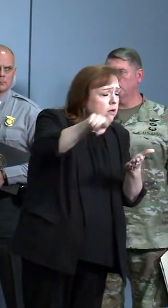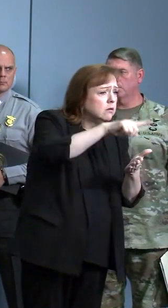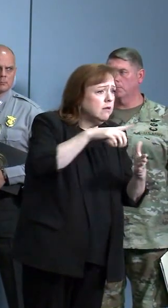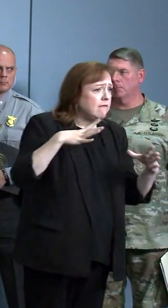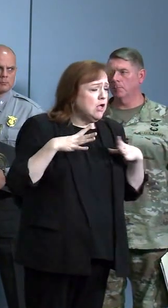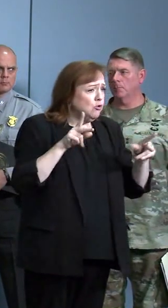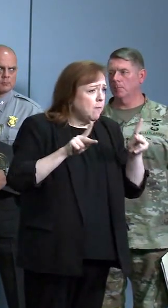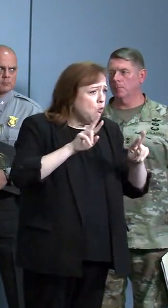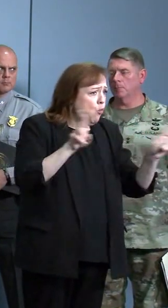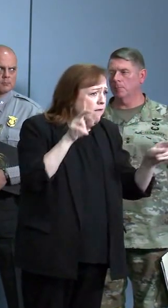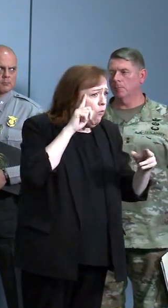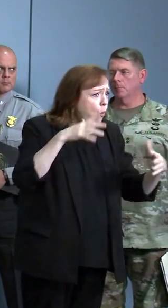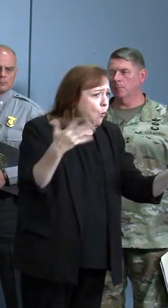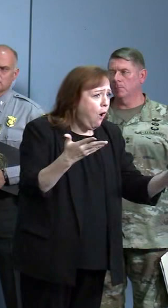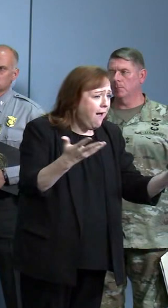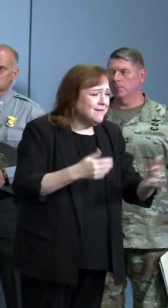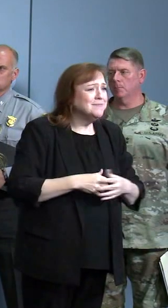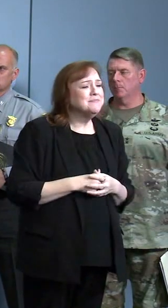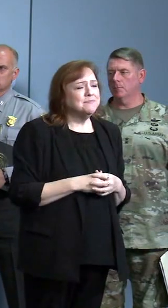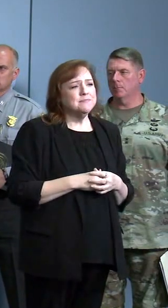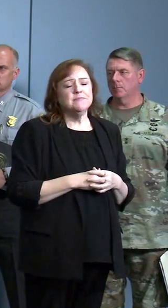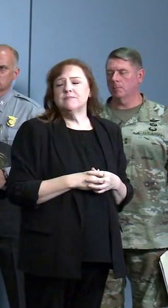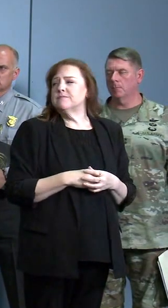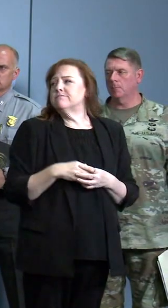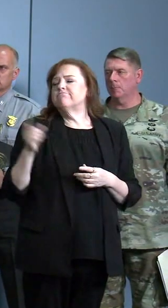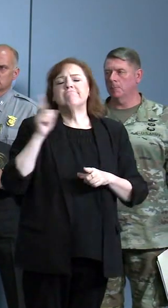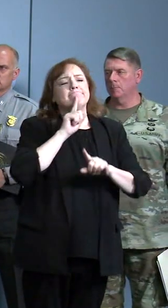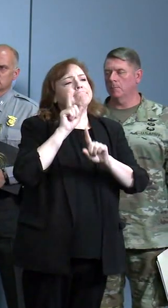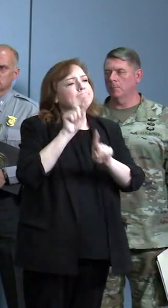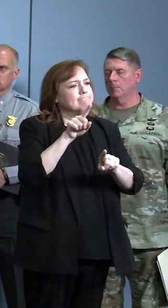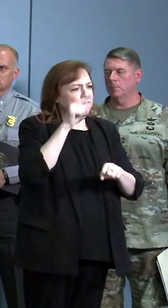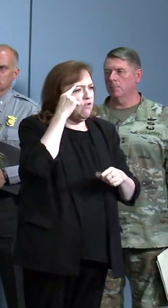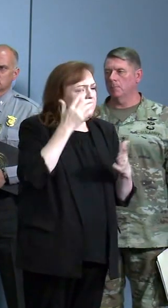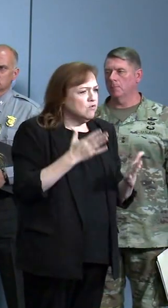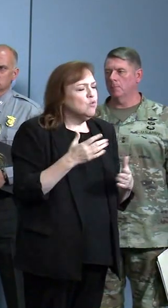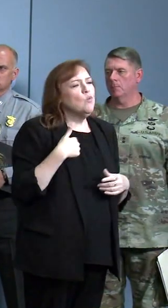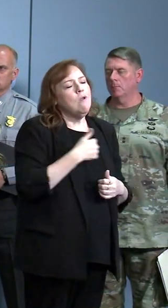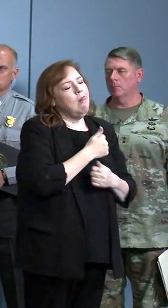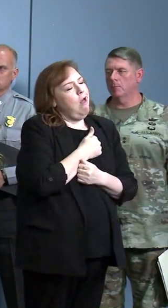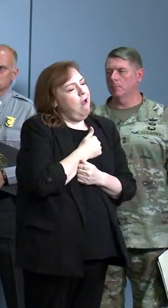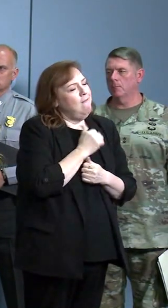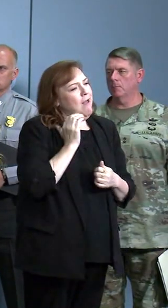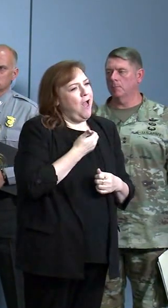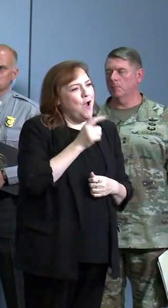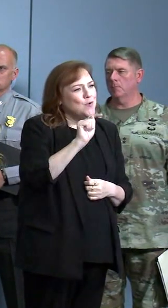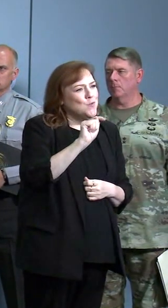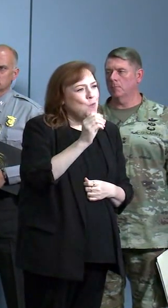Yeah, well, we love our tourists